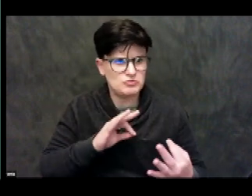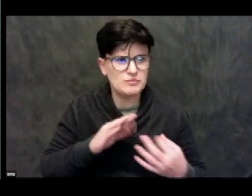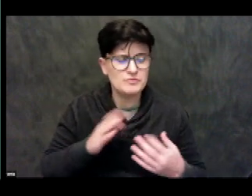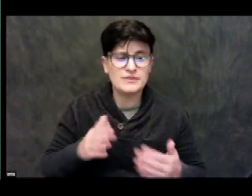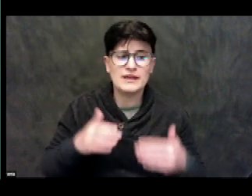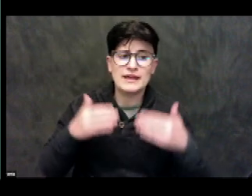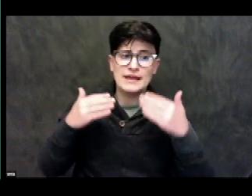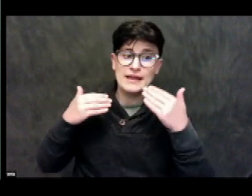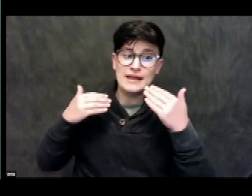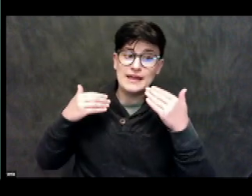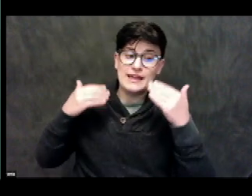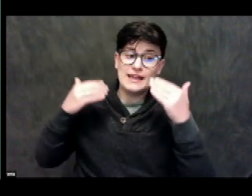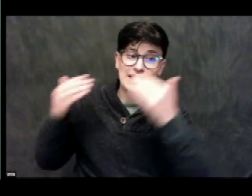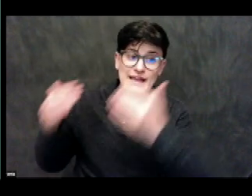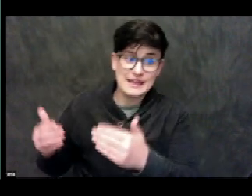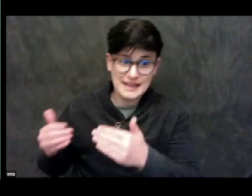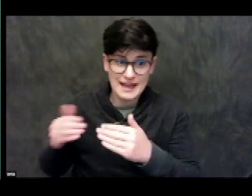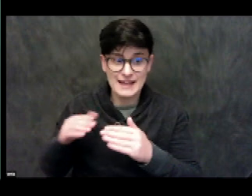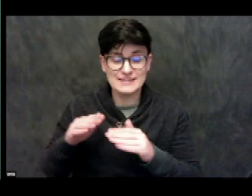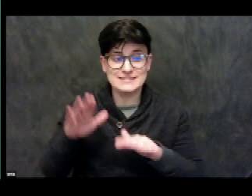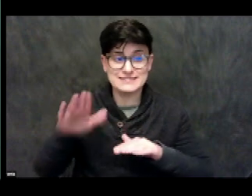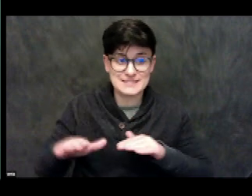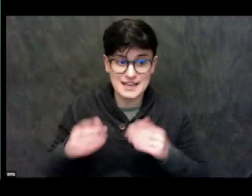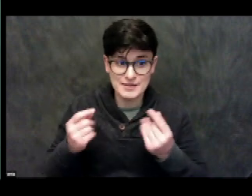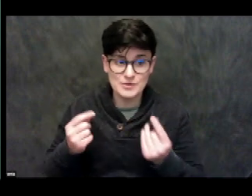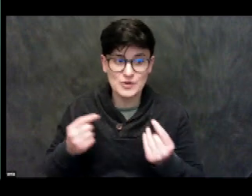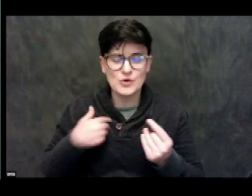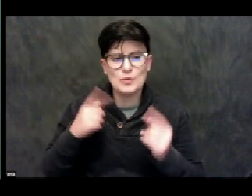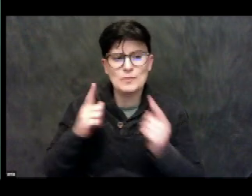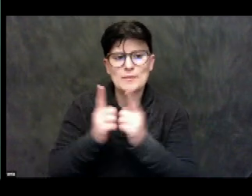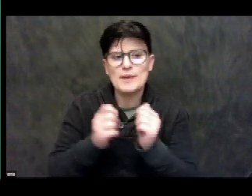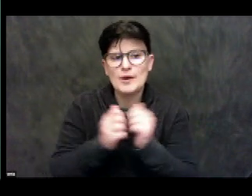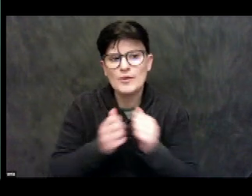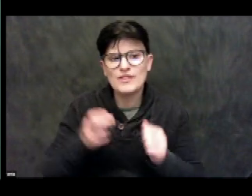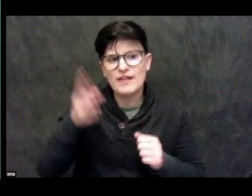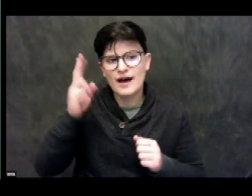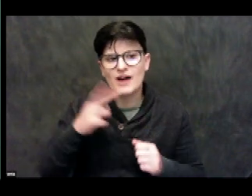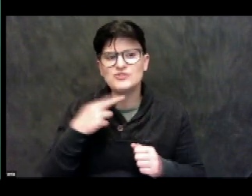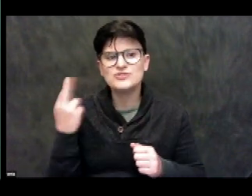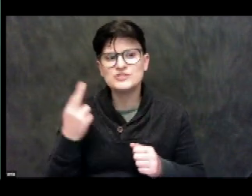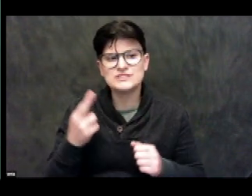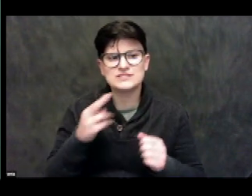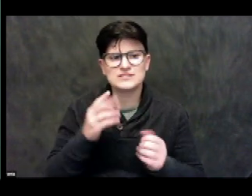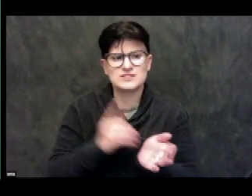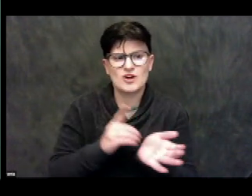a high risk Dr. at one of the top hospitals in Boston.